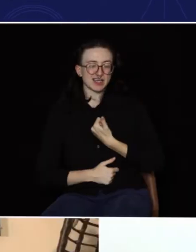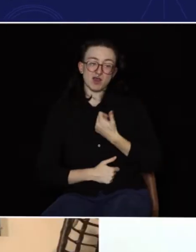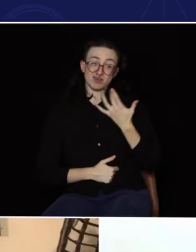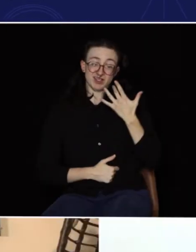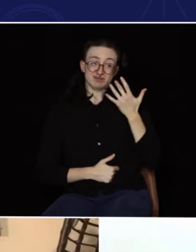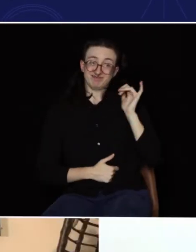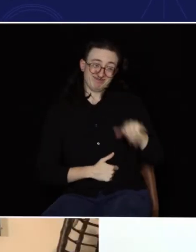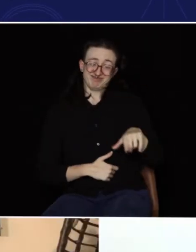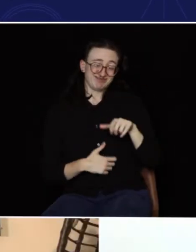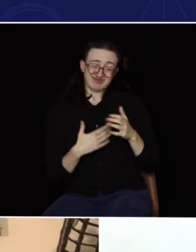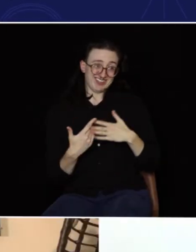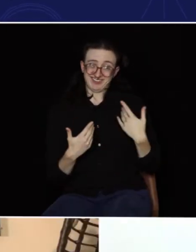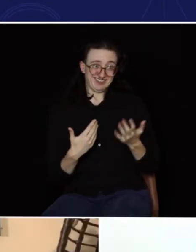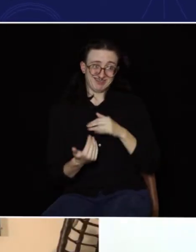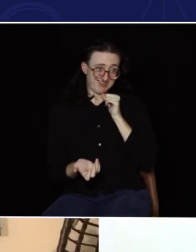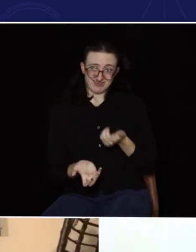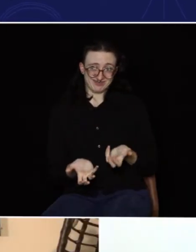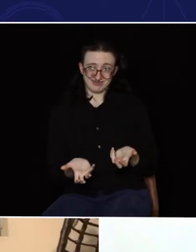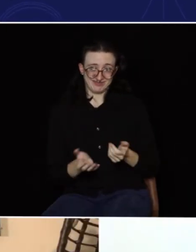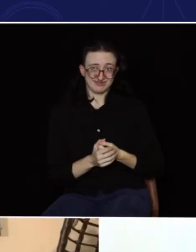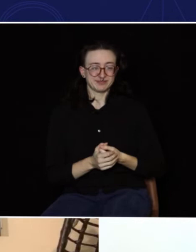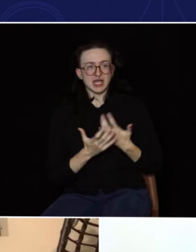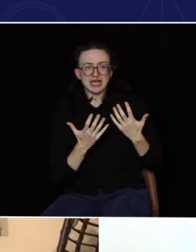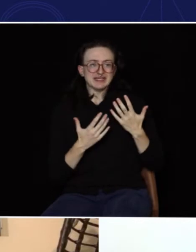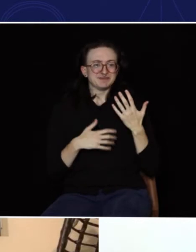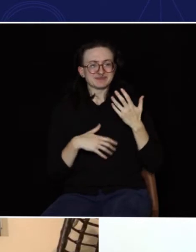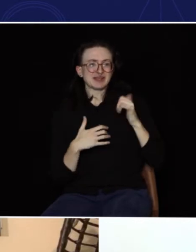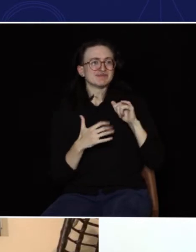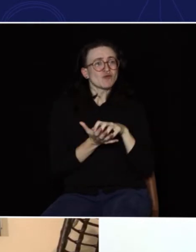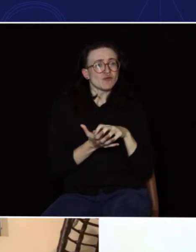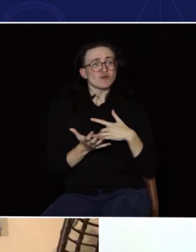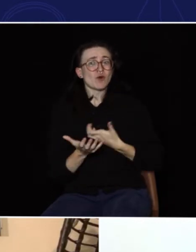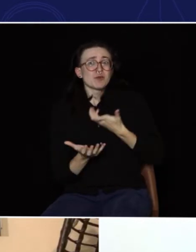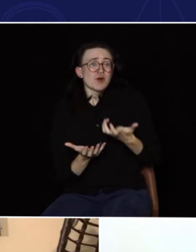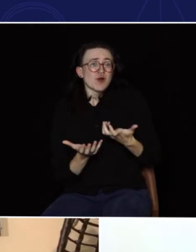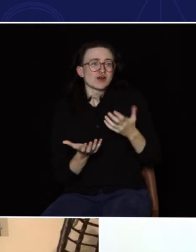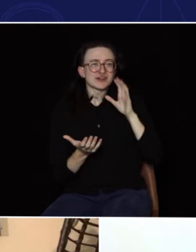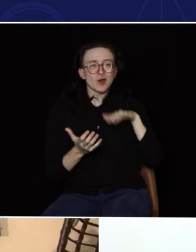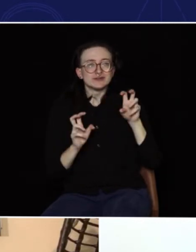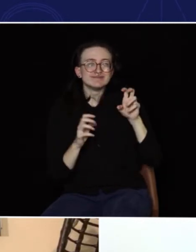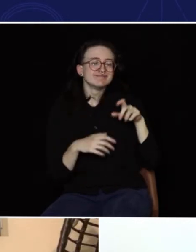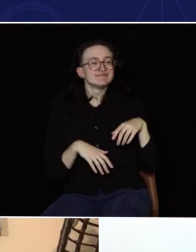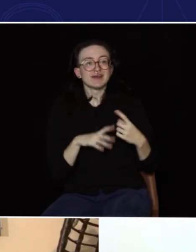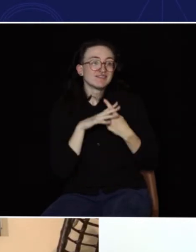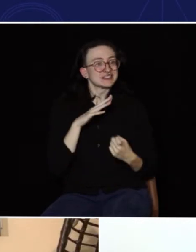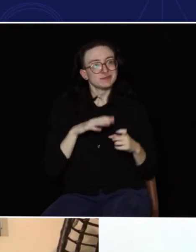[WILLIAMS:] You’re kind of being vulnerable in a sense, right? Being that it’s, uh... invisible disability protocol.